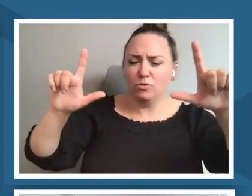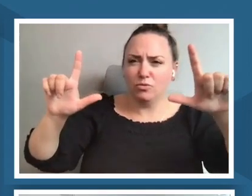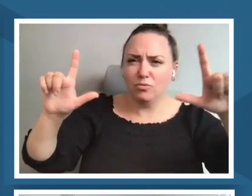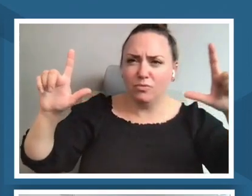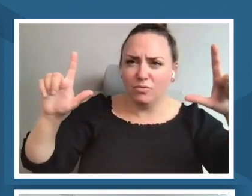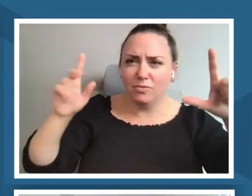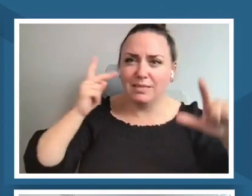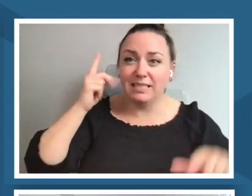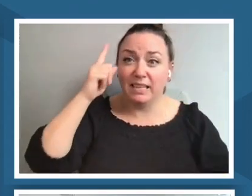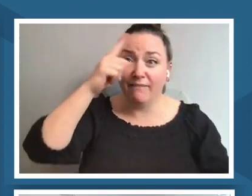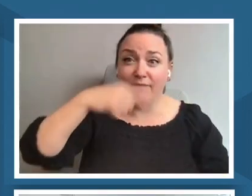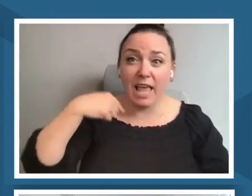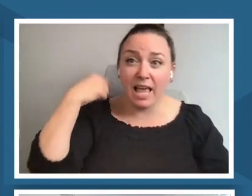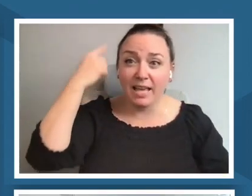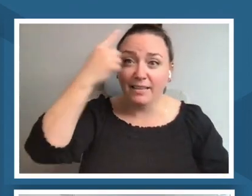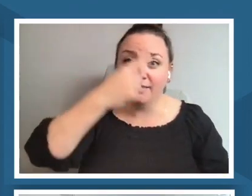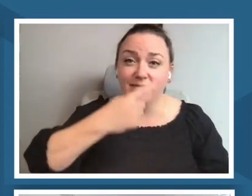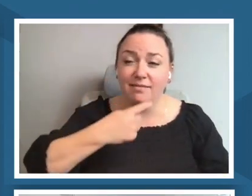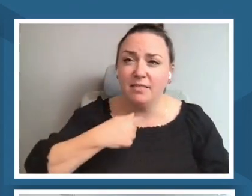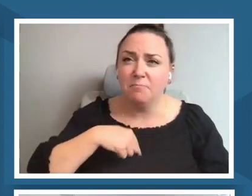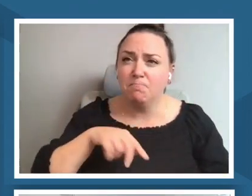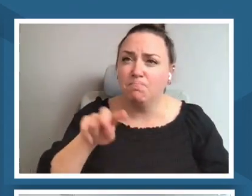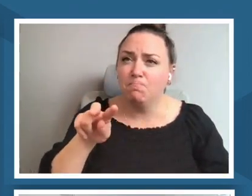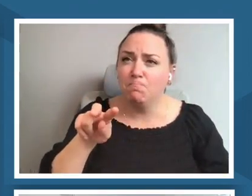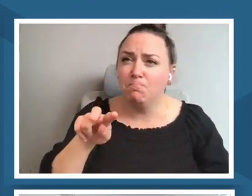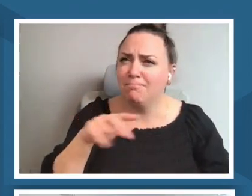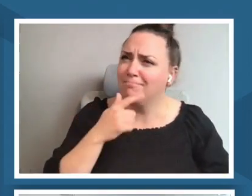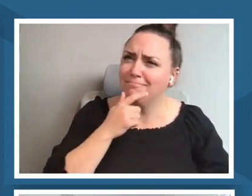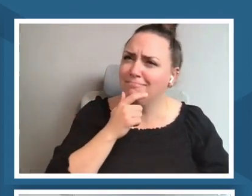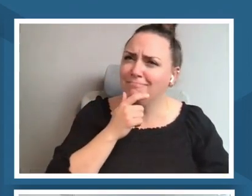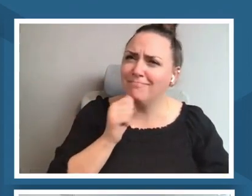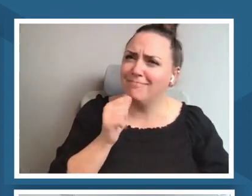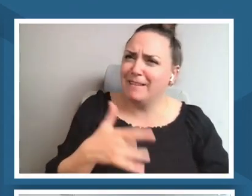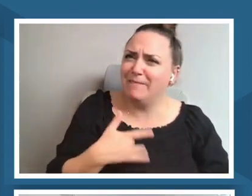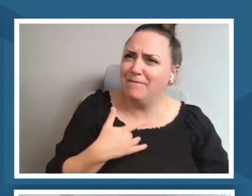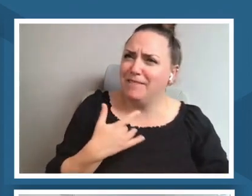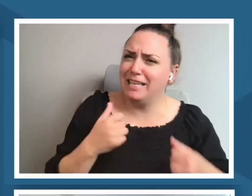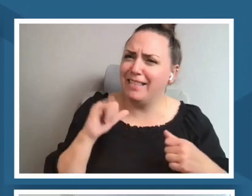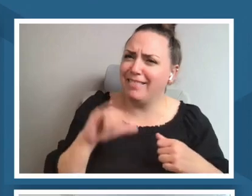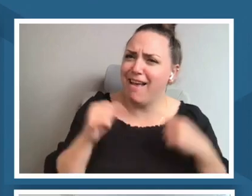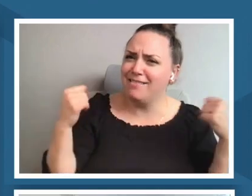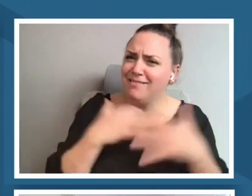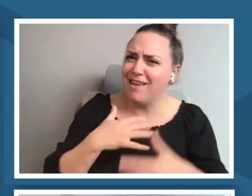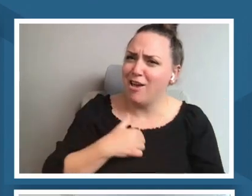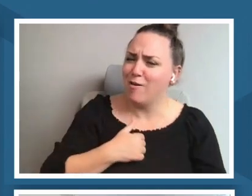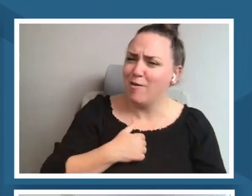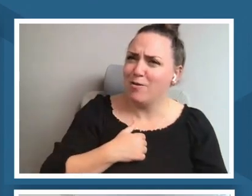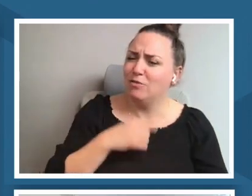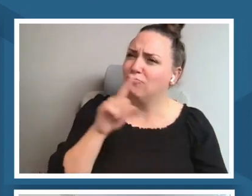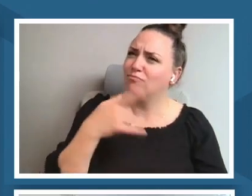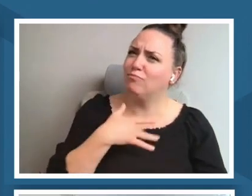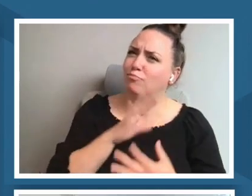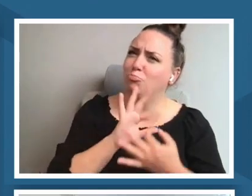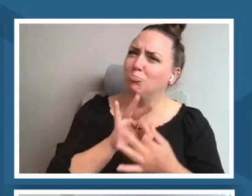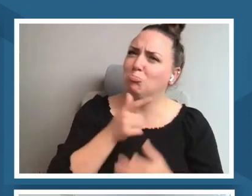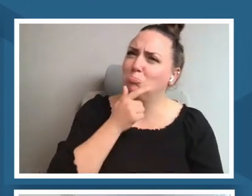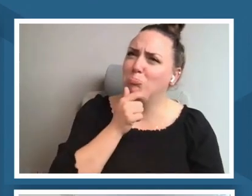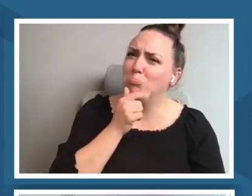and it not feeling so menacing that that feeling of connection with it that kind